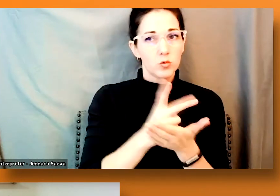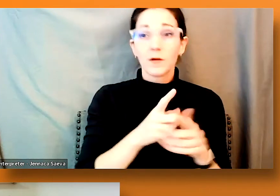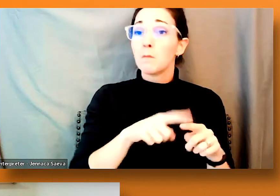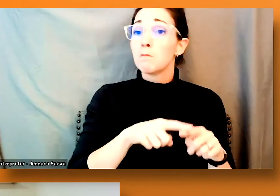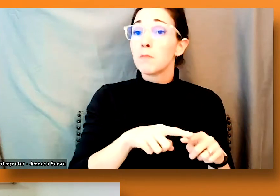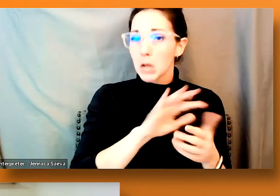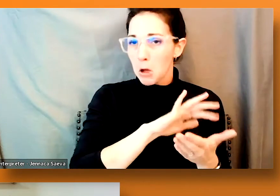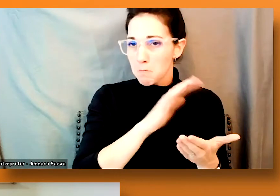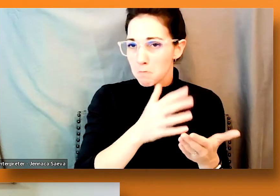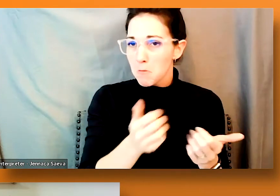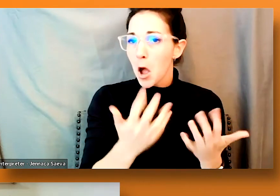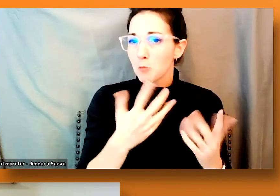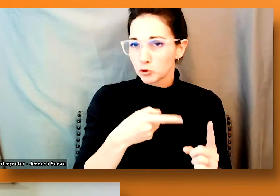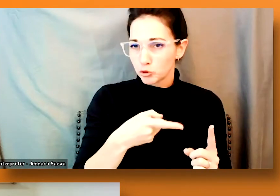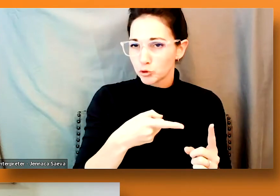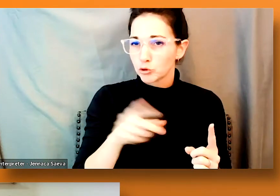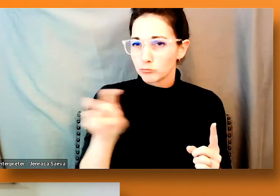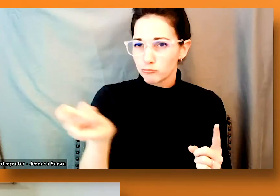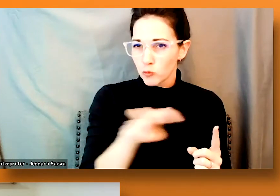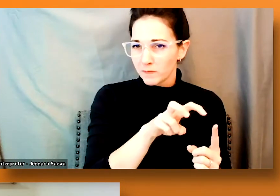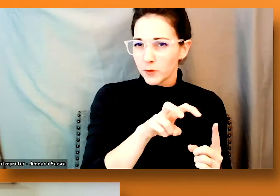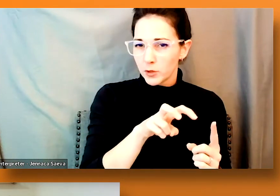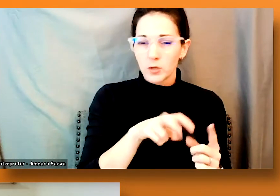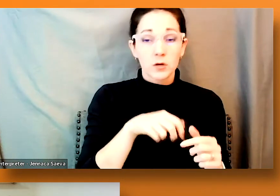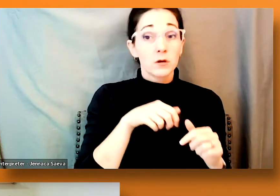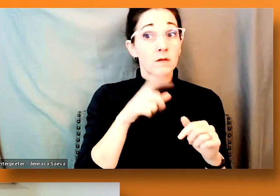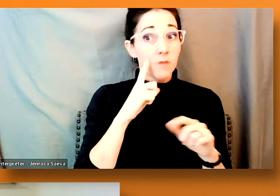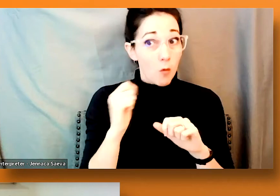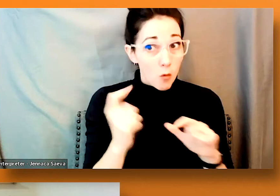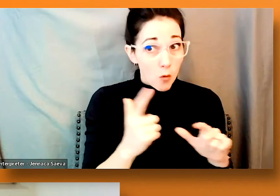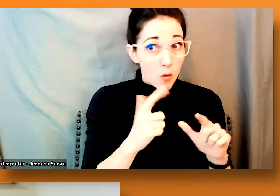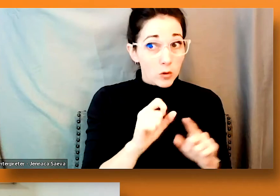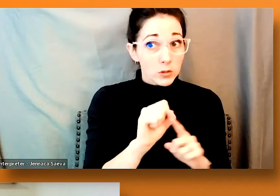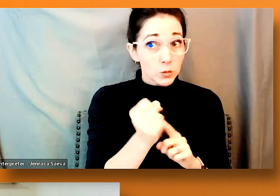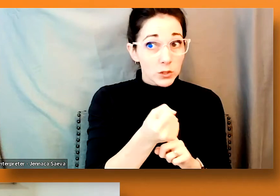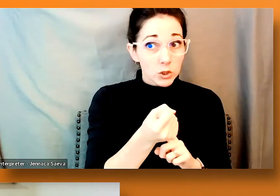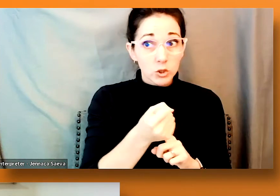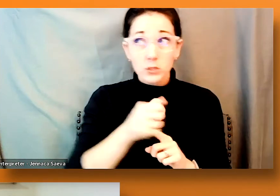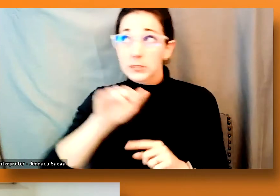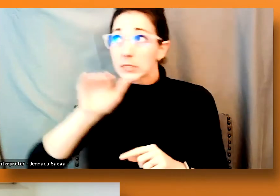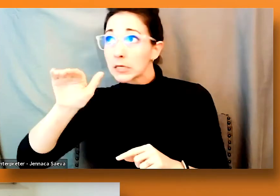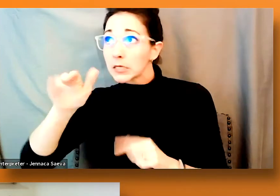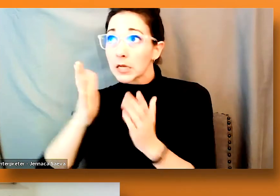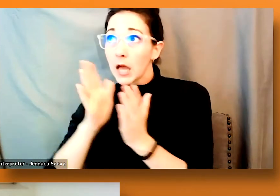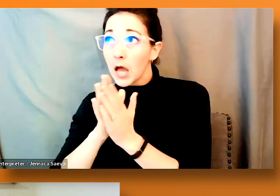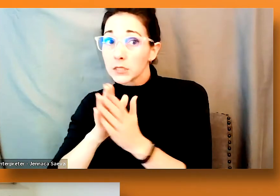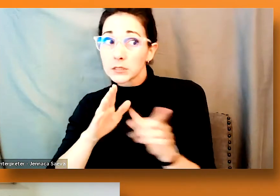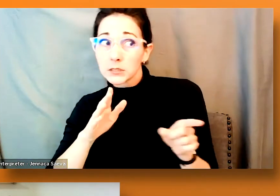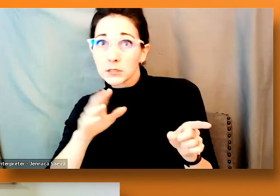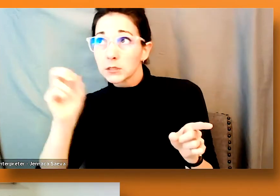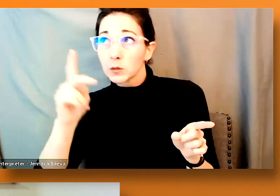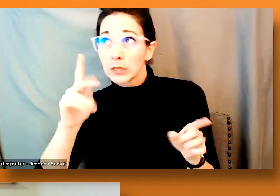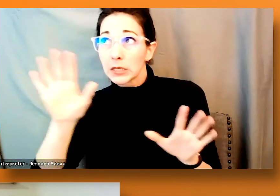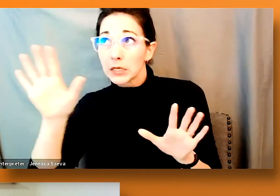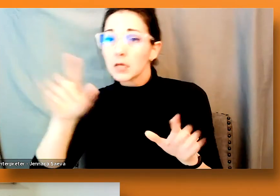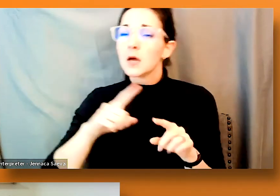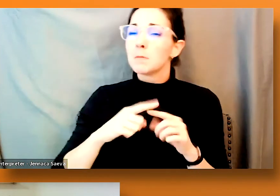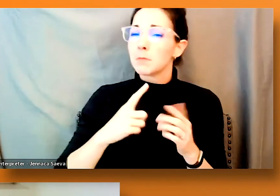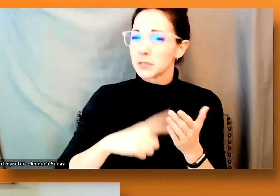would need sponsor approval. So, not in all cases you would have to go back to the sponsor, but in some situations,